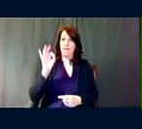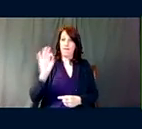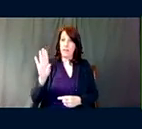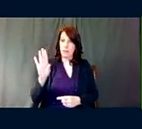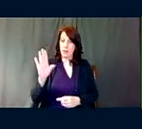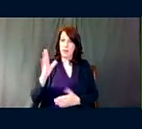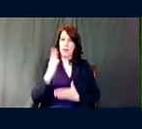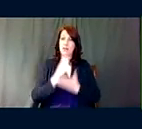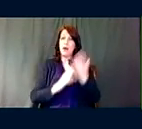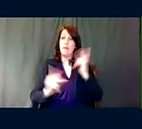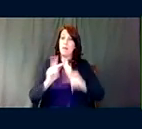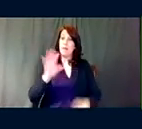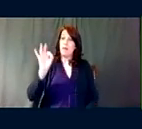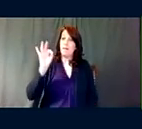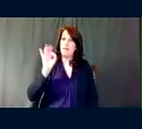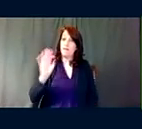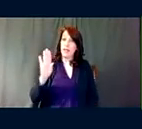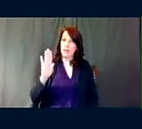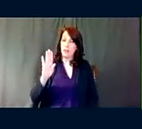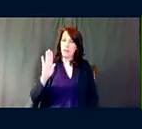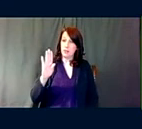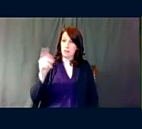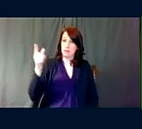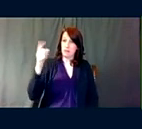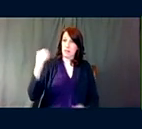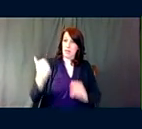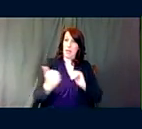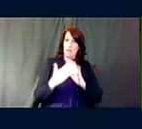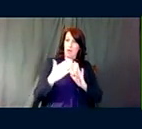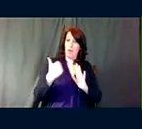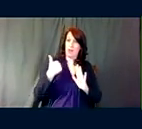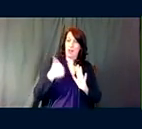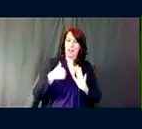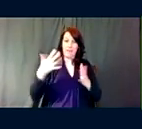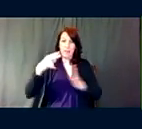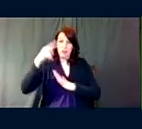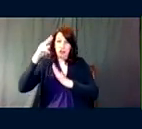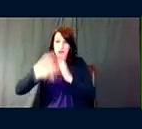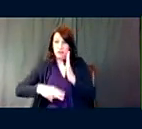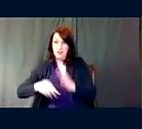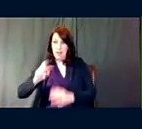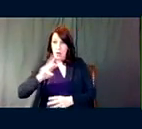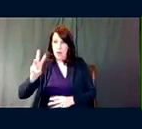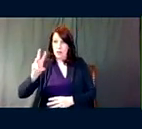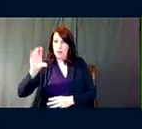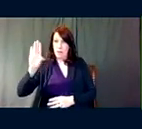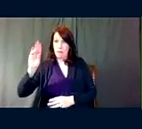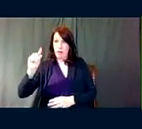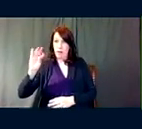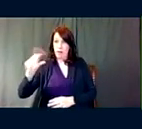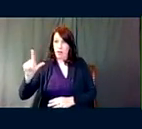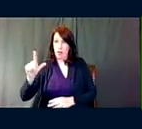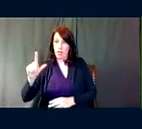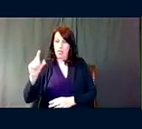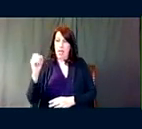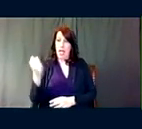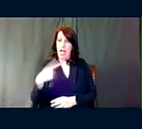ENOUGH THAT WHEN FACEBOOK -- SOME PEOPLE FROM FACEBOOK APPROACHED US HAVING READ THE WEST BENGAL PAPER SAYING ARE YOU